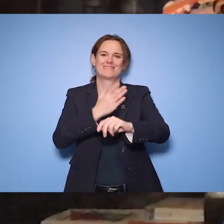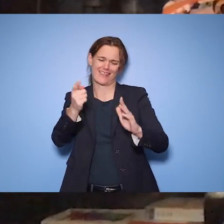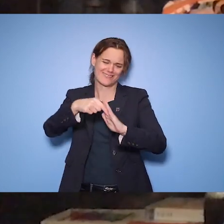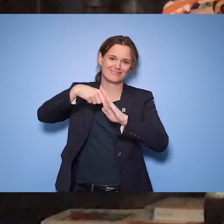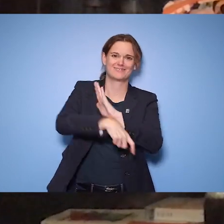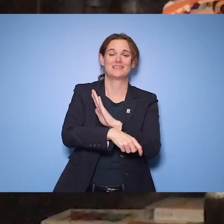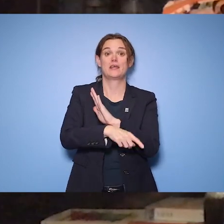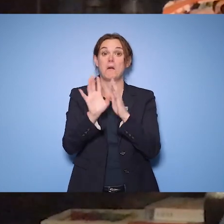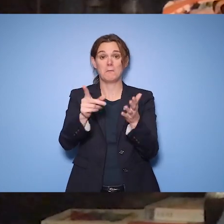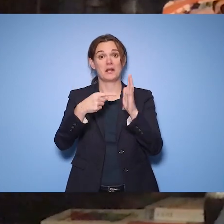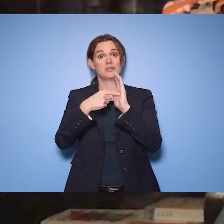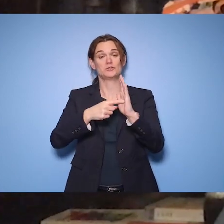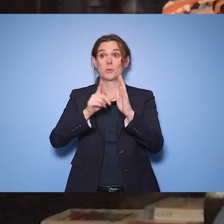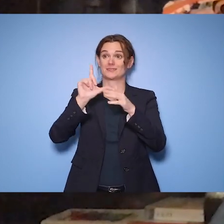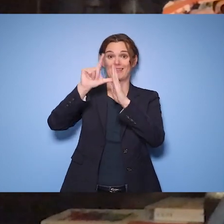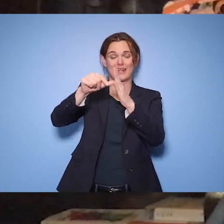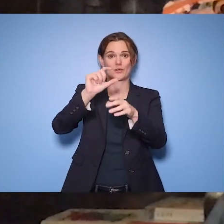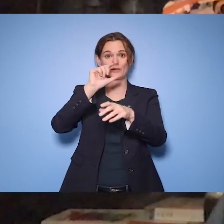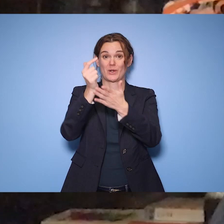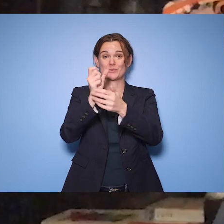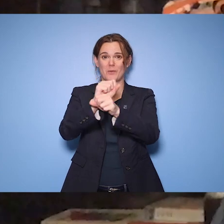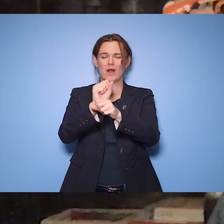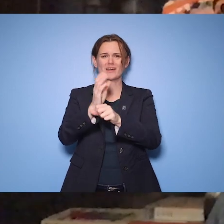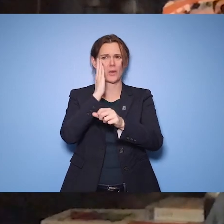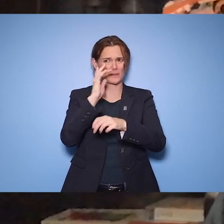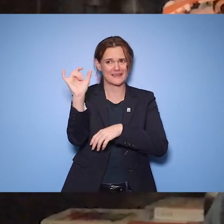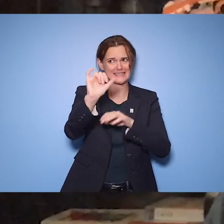students will experience in the workforce. One of my favourite examples of some of this